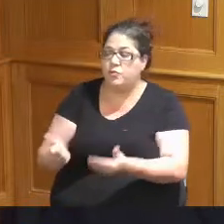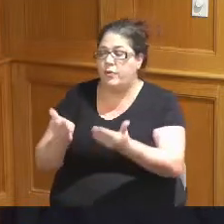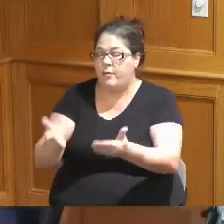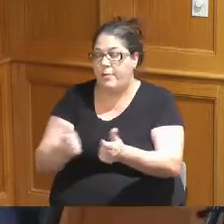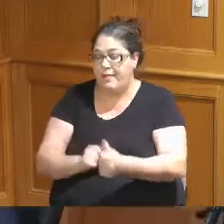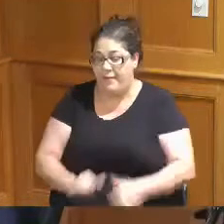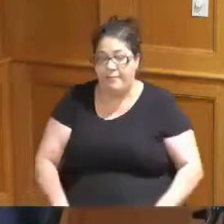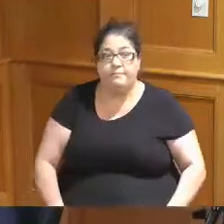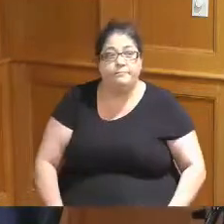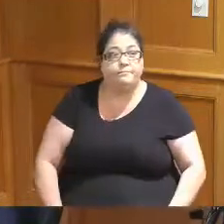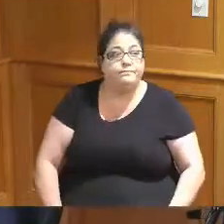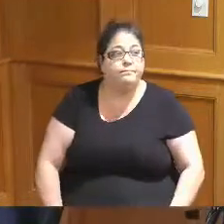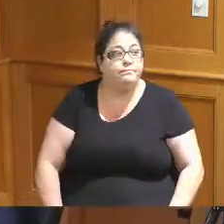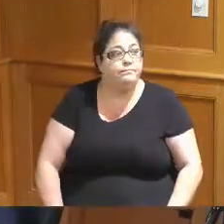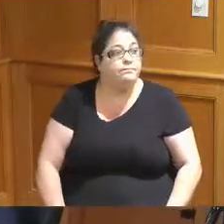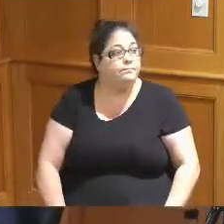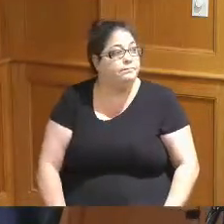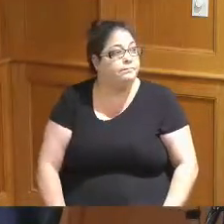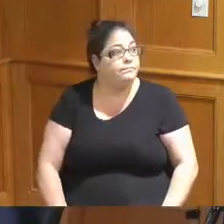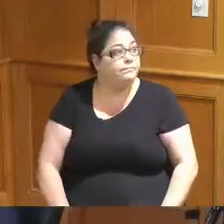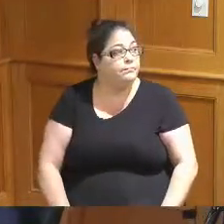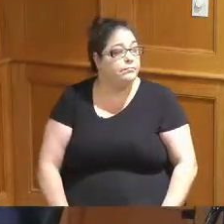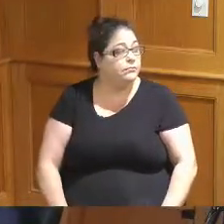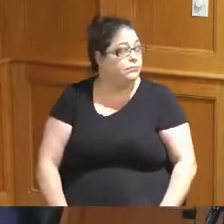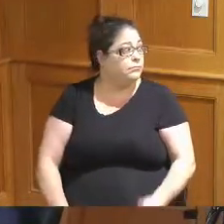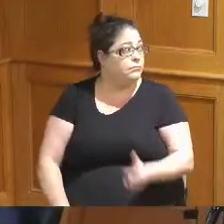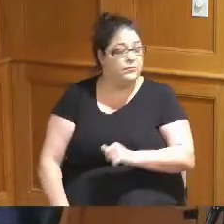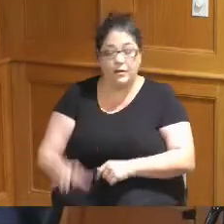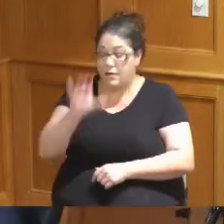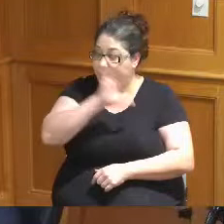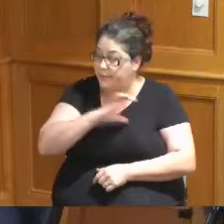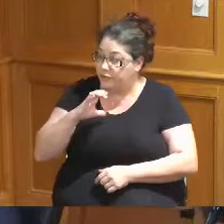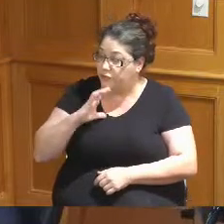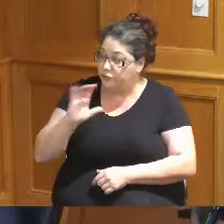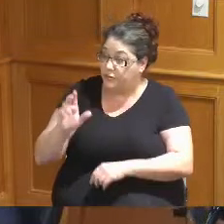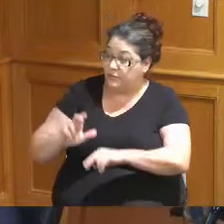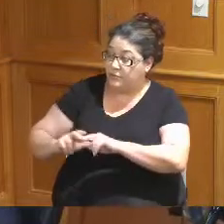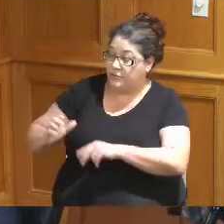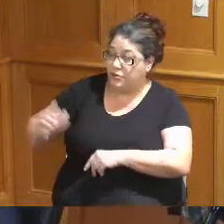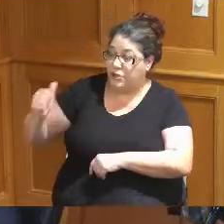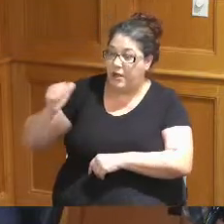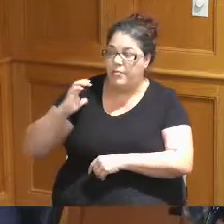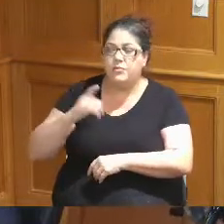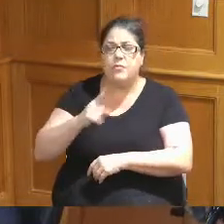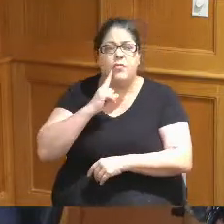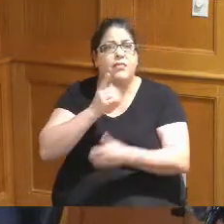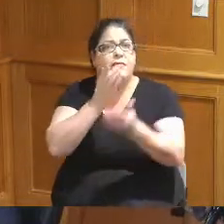of Madam Commissioner Madam Chair I'd just like to ask the validity of what was said